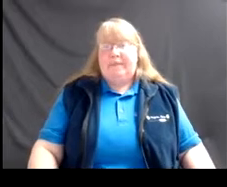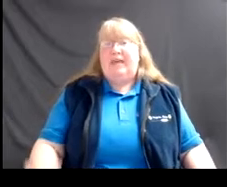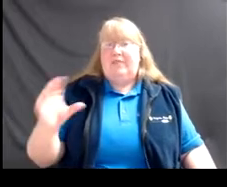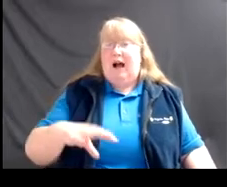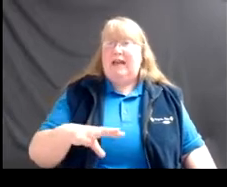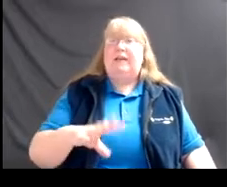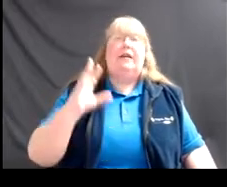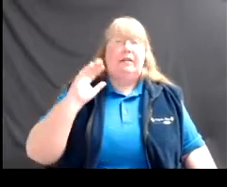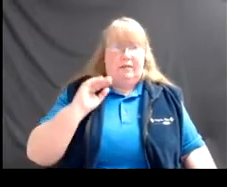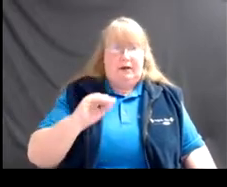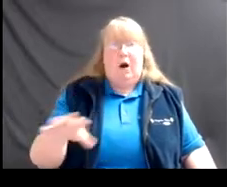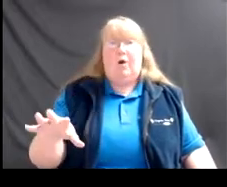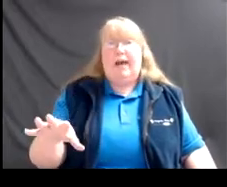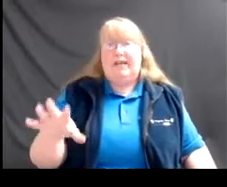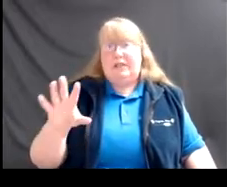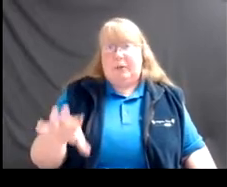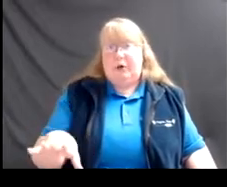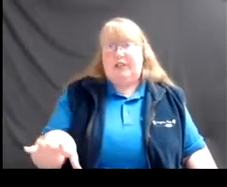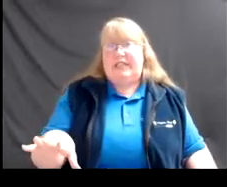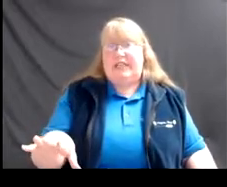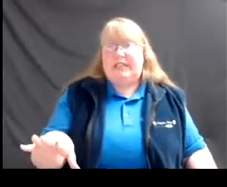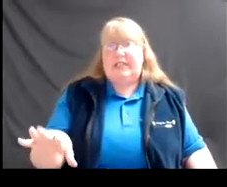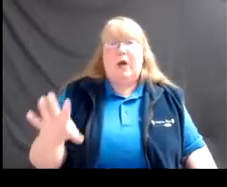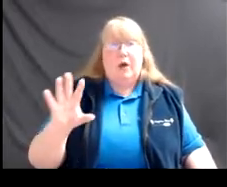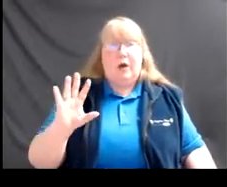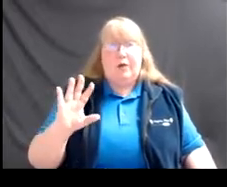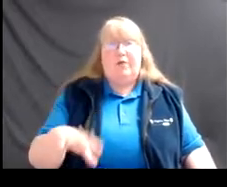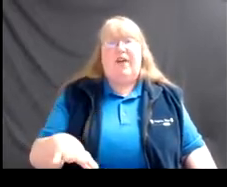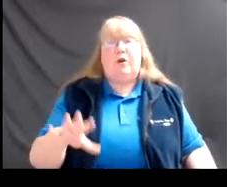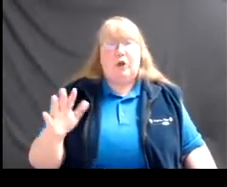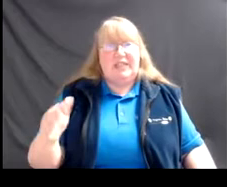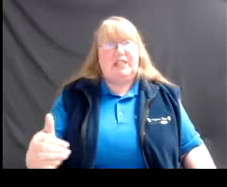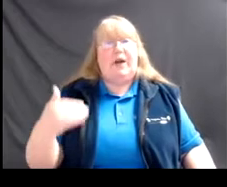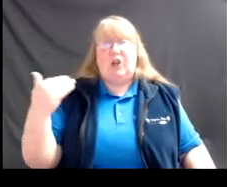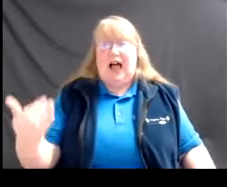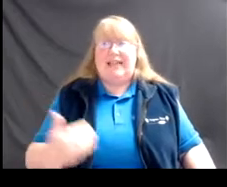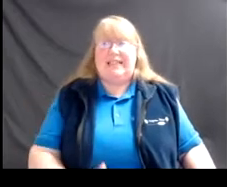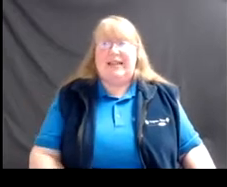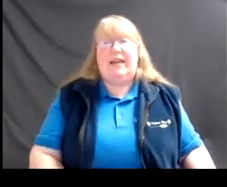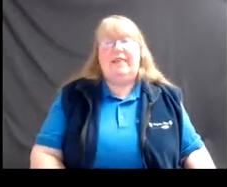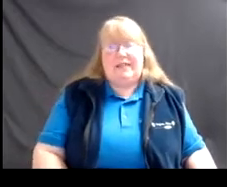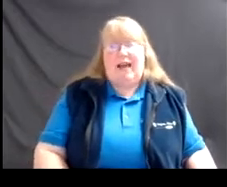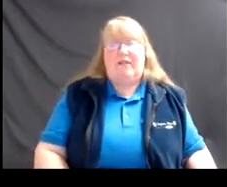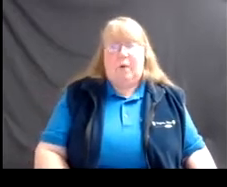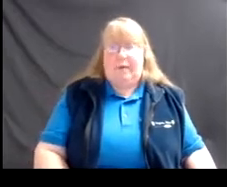If not, there are ways to purchase these through vendors that specialize in this kind of equipment.